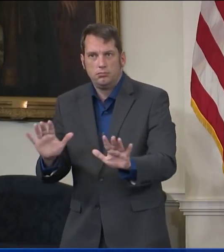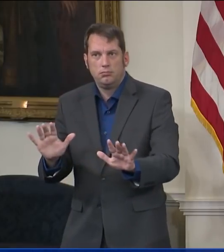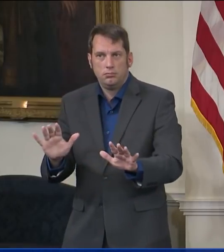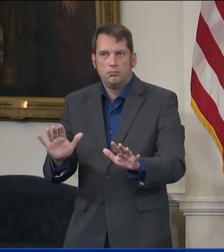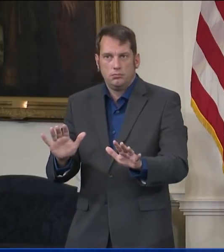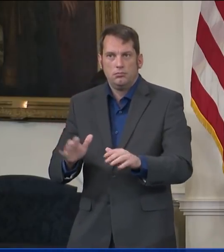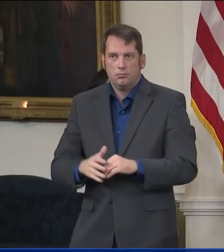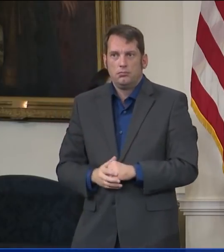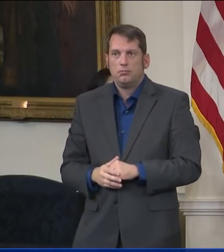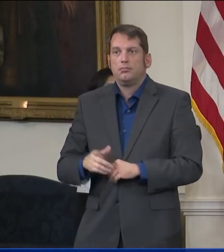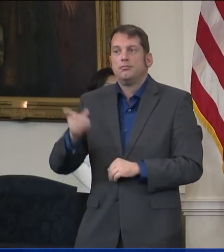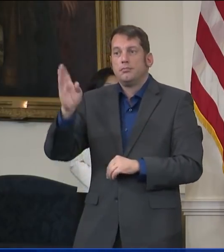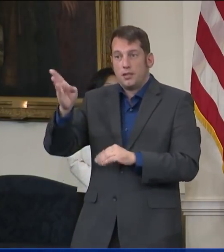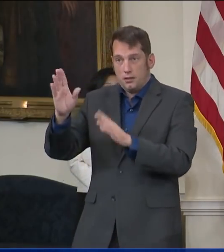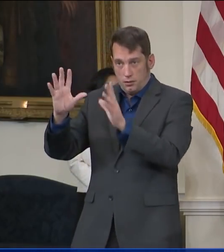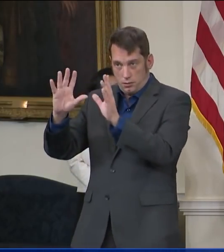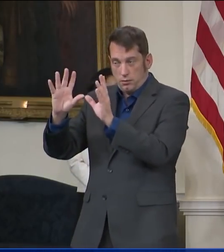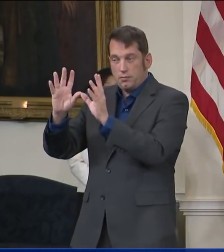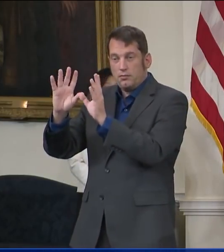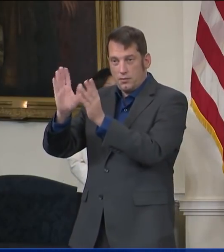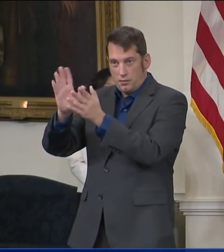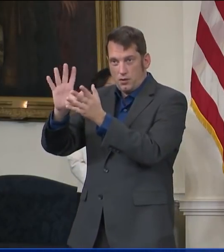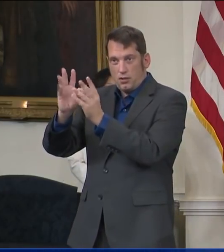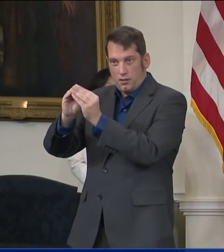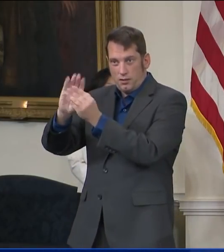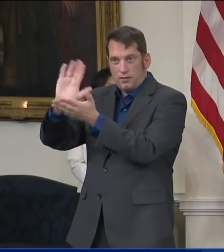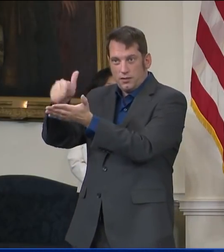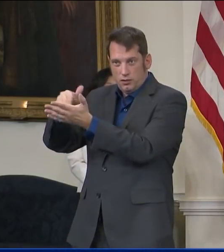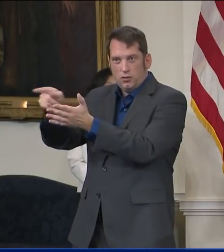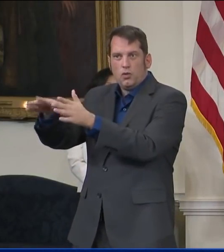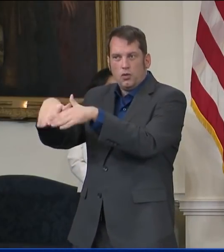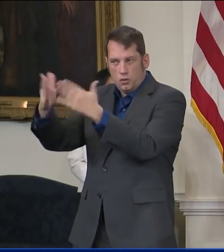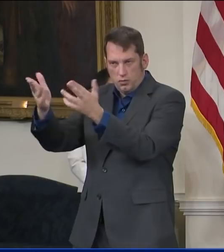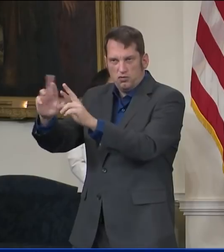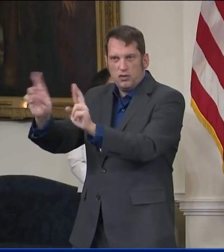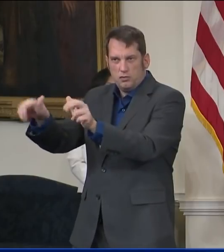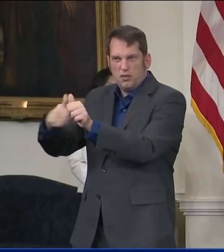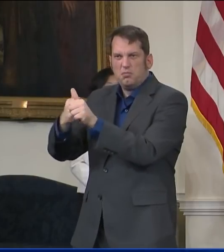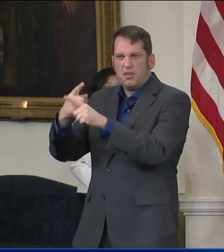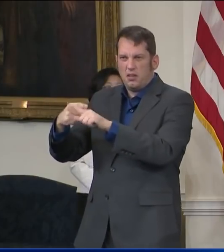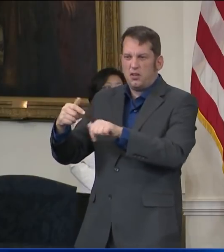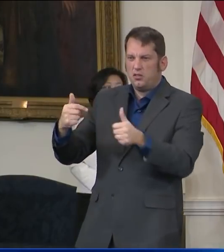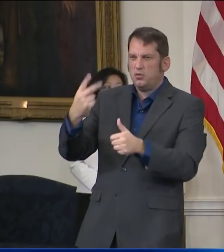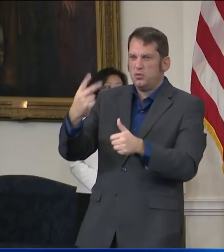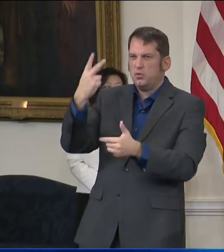WE REOPEN IN THE LAUREL HOSPITAL. WE BUILT THE BALTIMORE CONVENTION CENTER INTO A SURGE HOSPITAL.